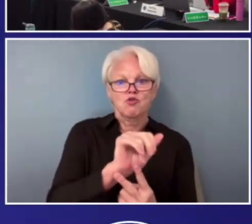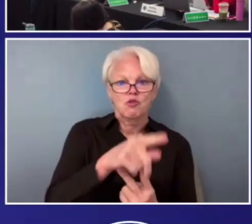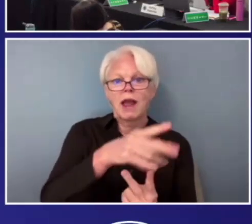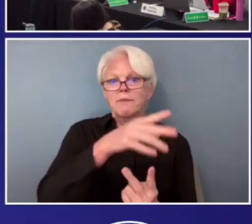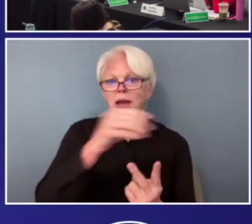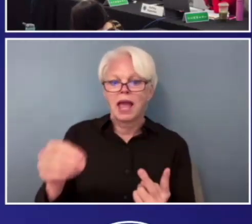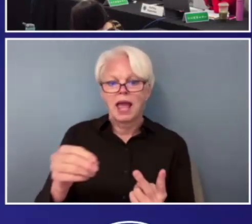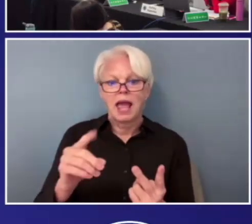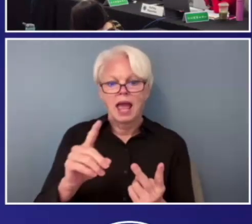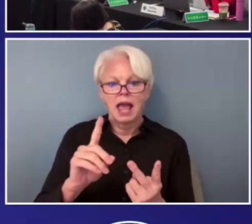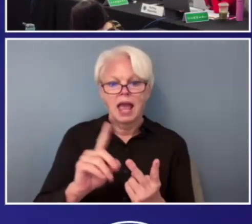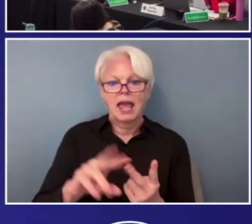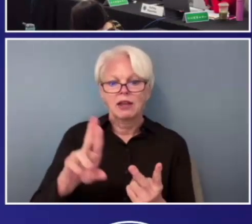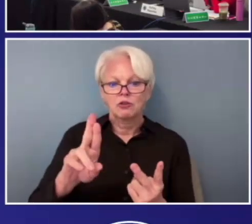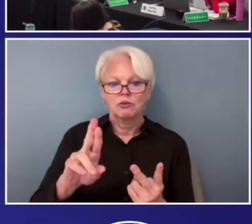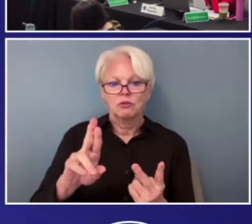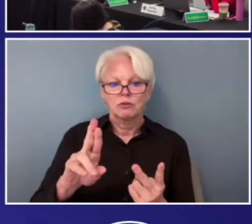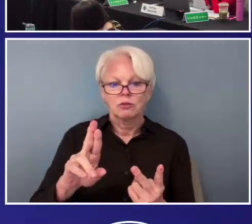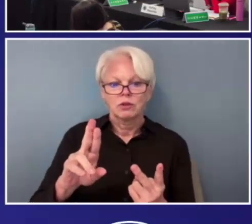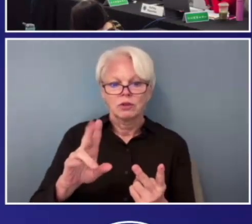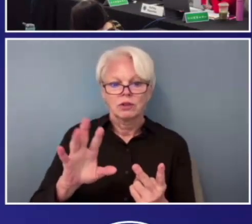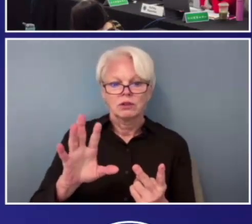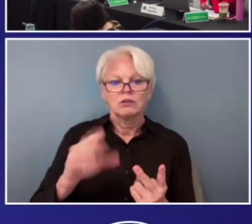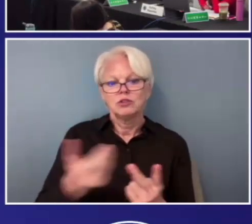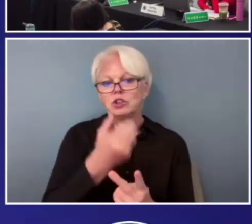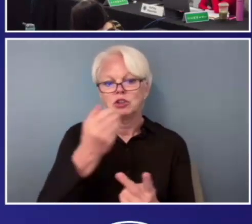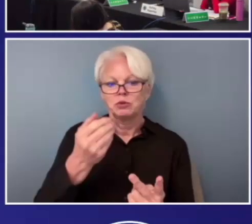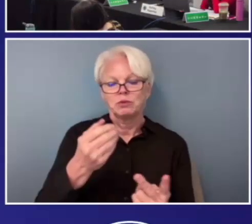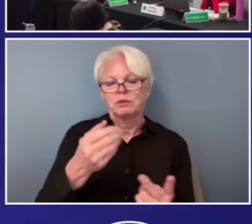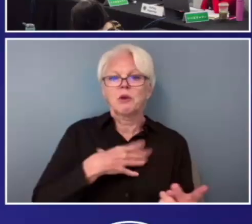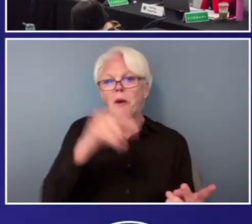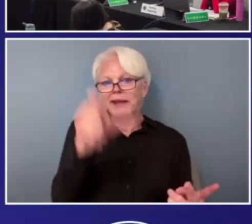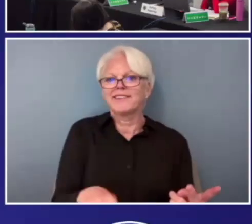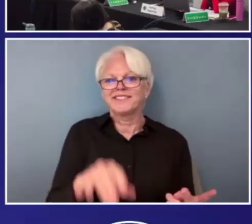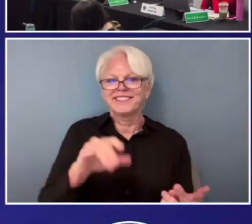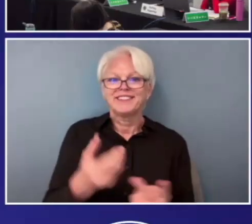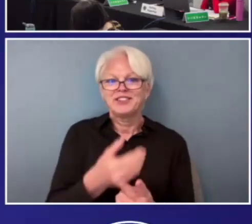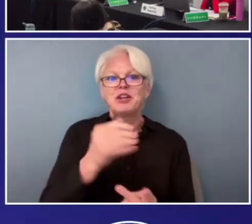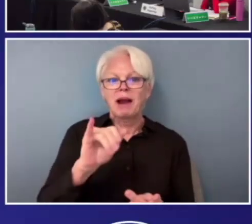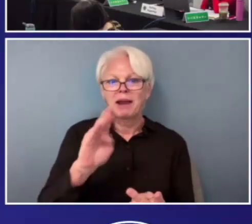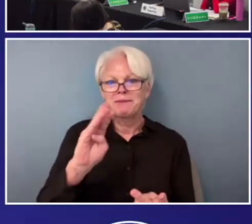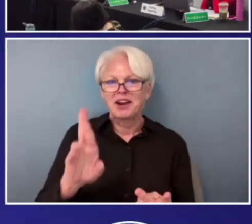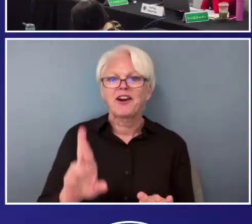or new IBR, if they're, if they're able to switch between those two